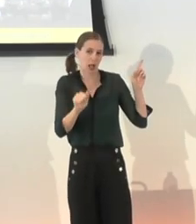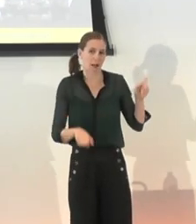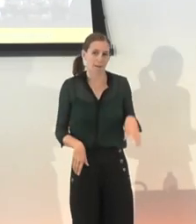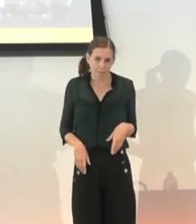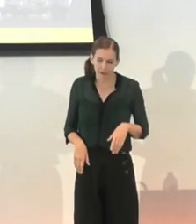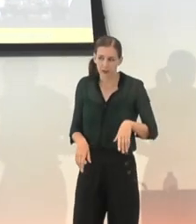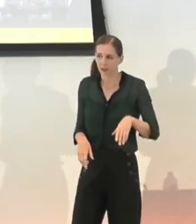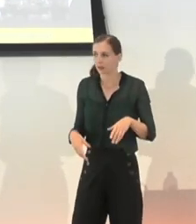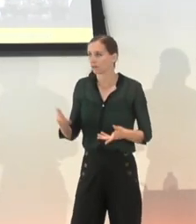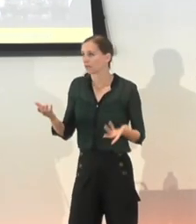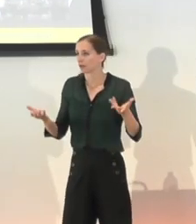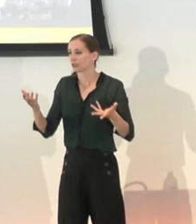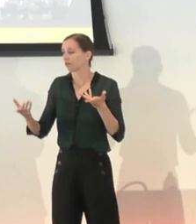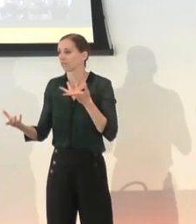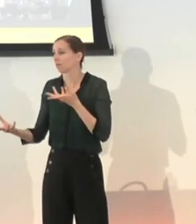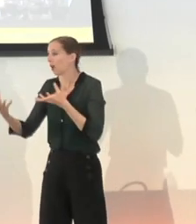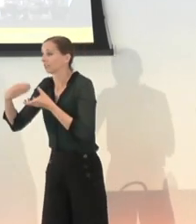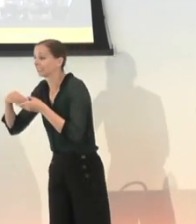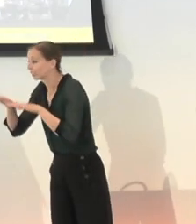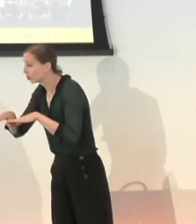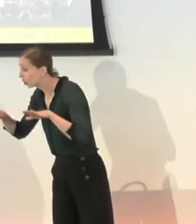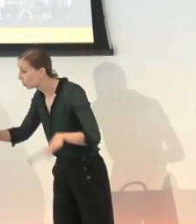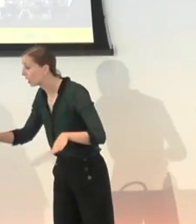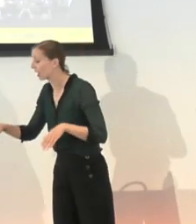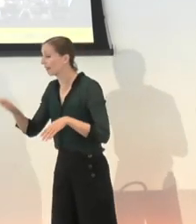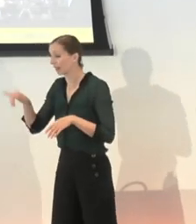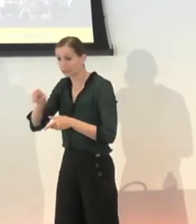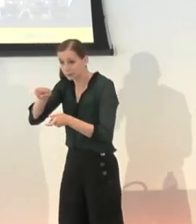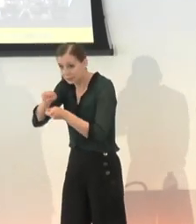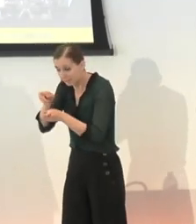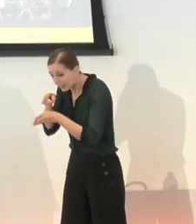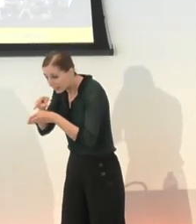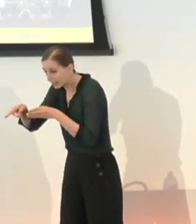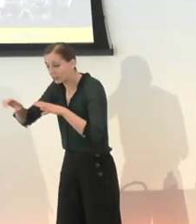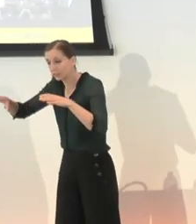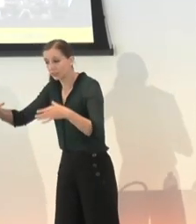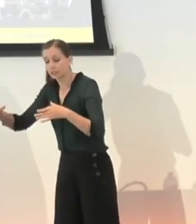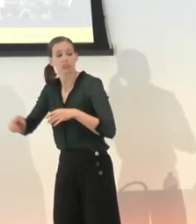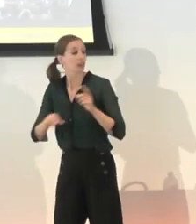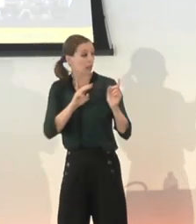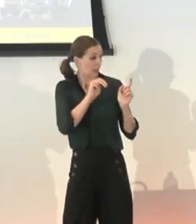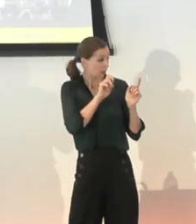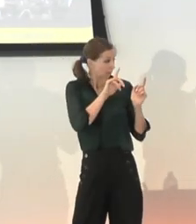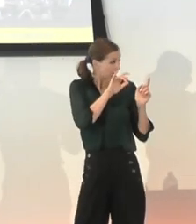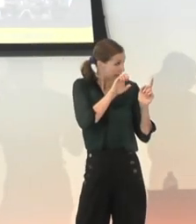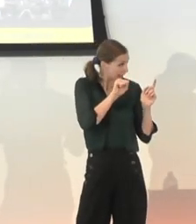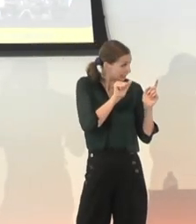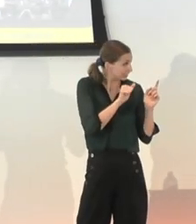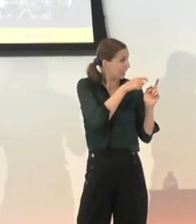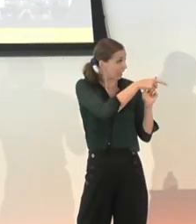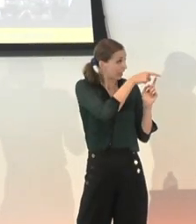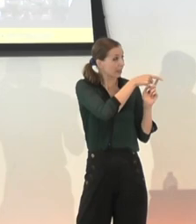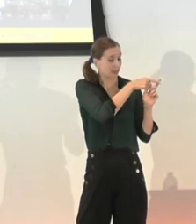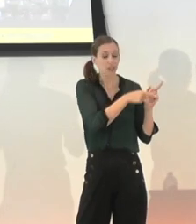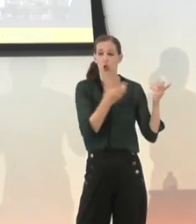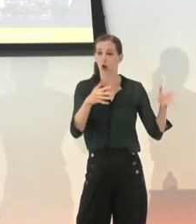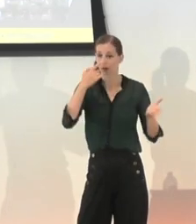got a relationship with Alyssa and the Fulks at a lab that does developmental research for children